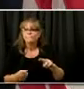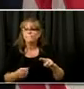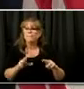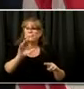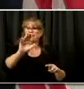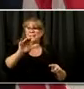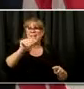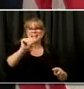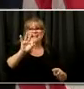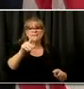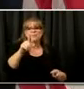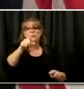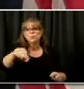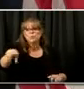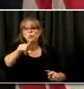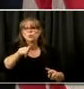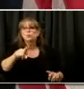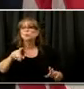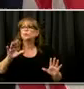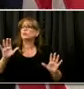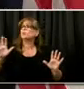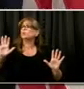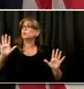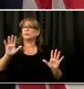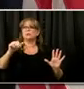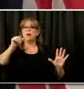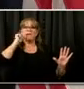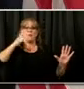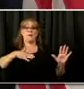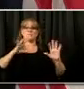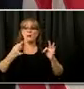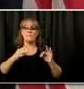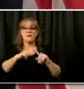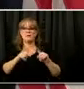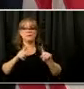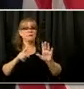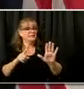be part of a school online program your local neighborhood school first and foremost to